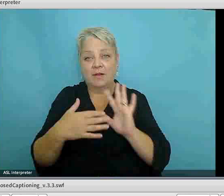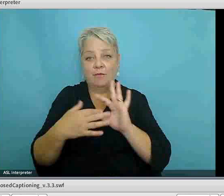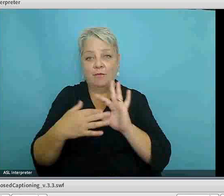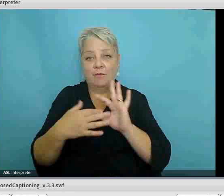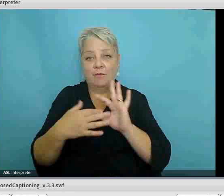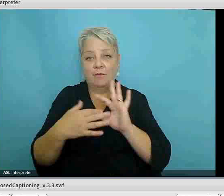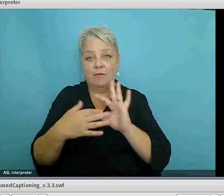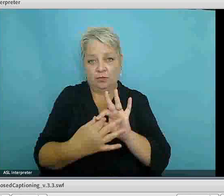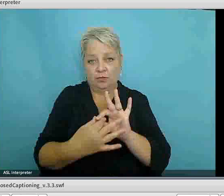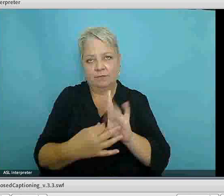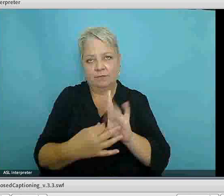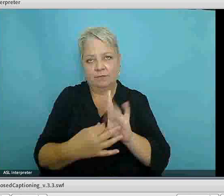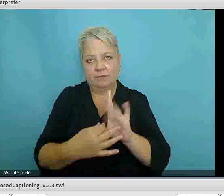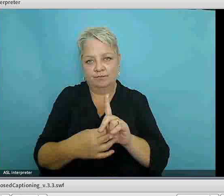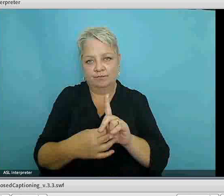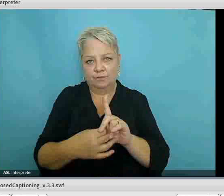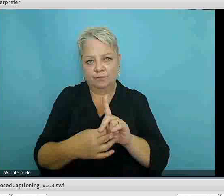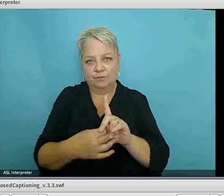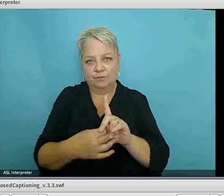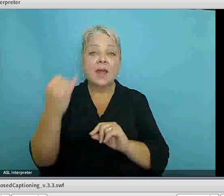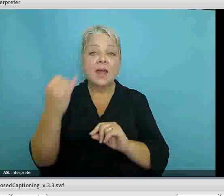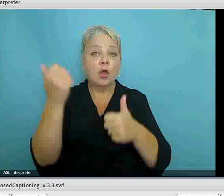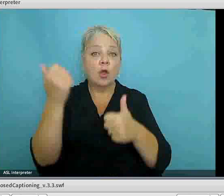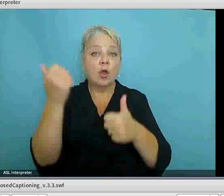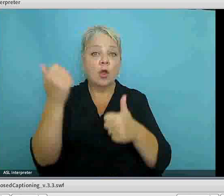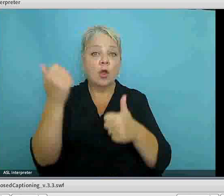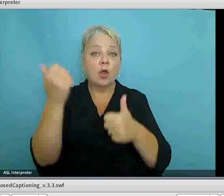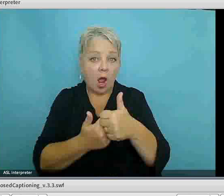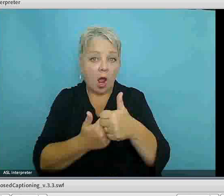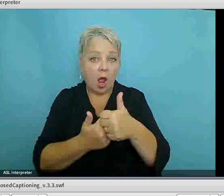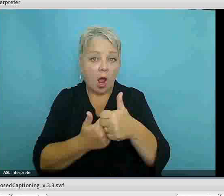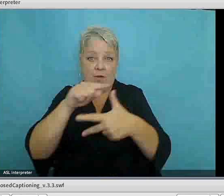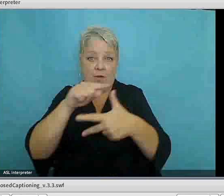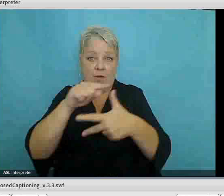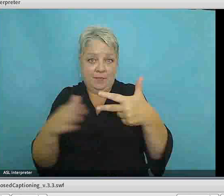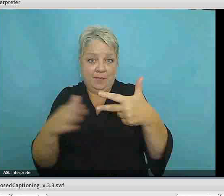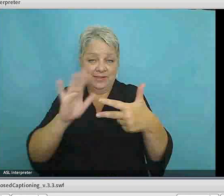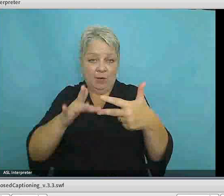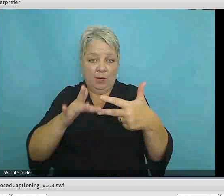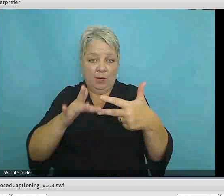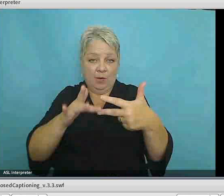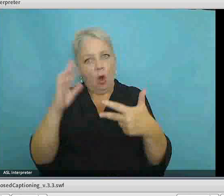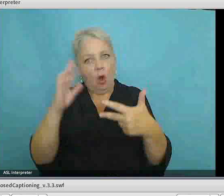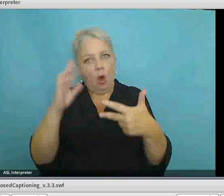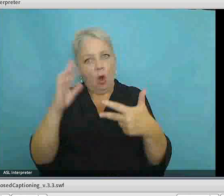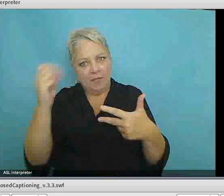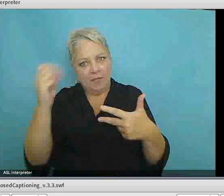will have a relationship with that plan around how to do billing and how to do prior authorization